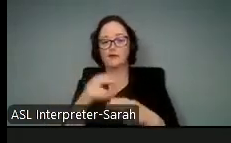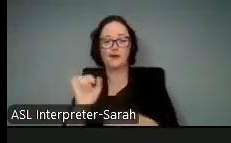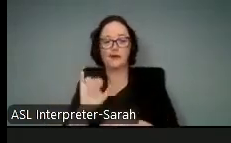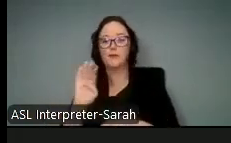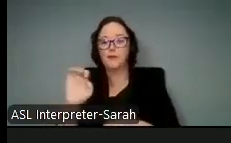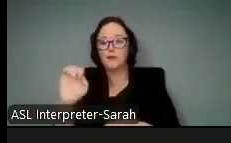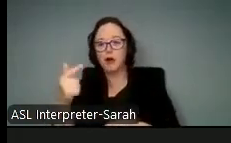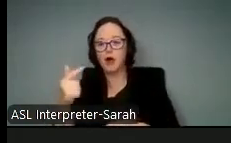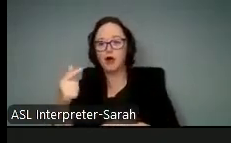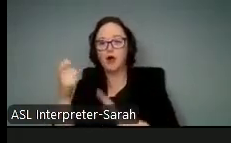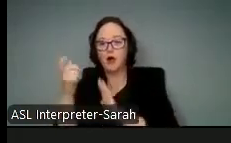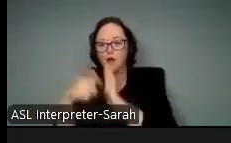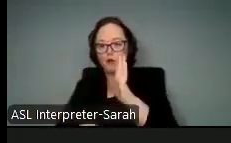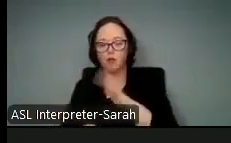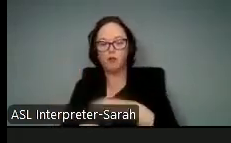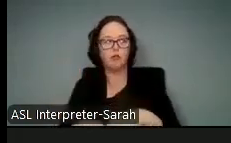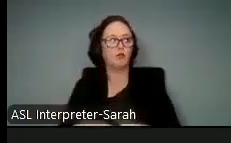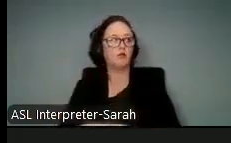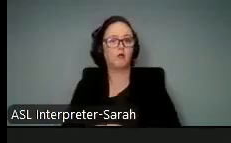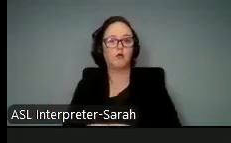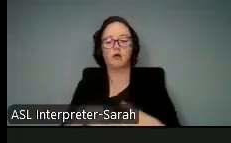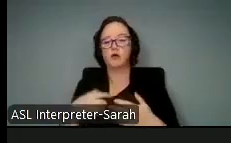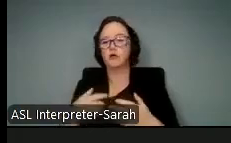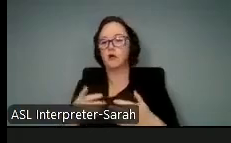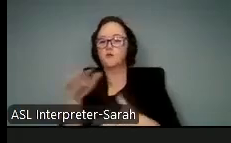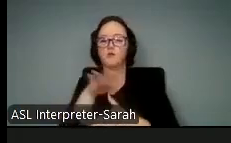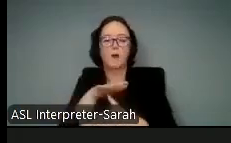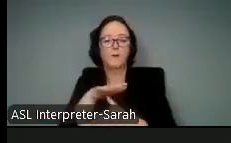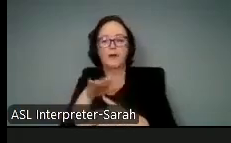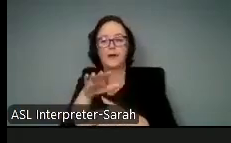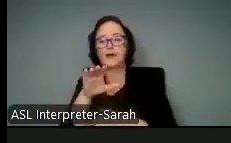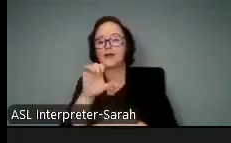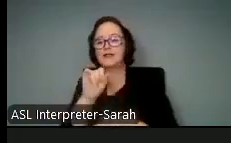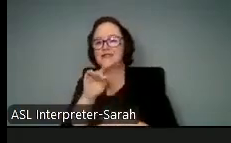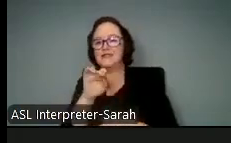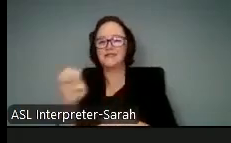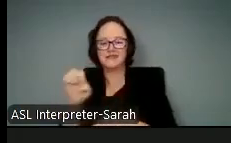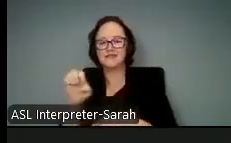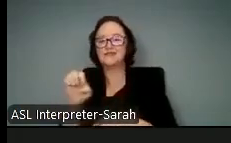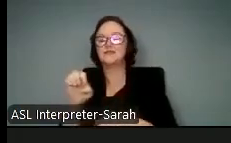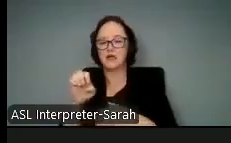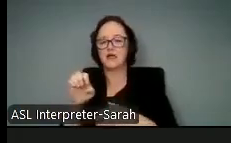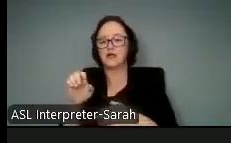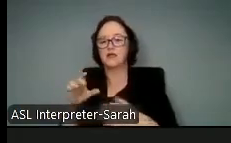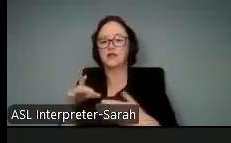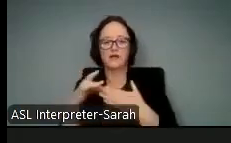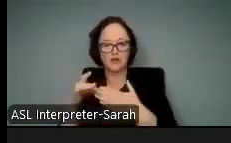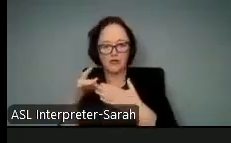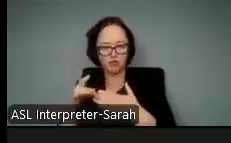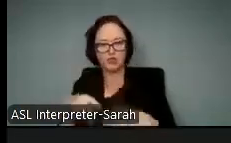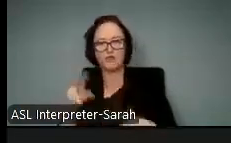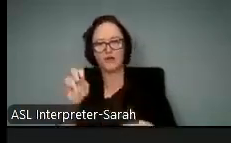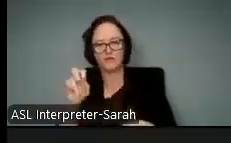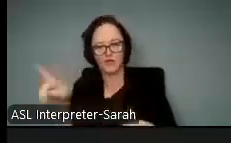or primary site navigation and secondary site navigation such and such a service.